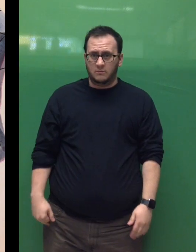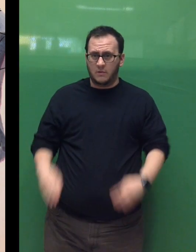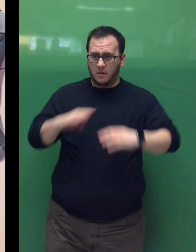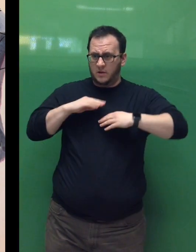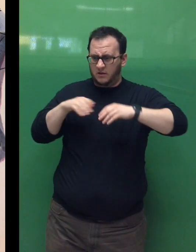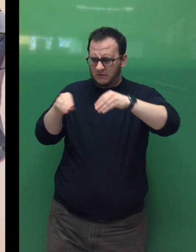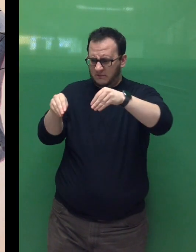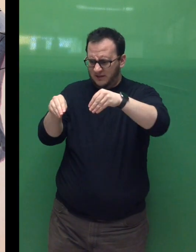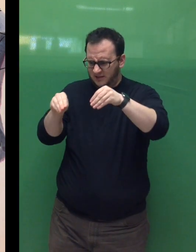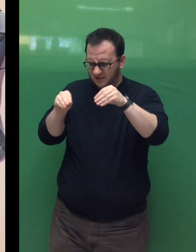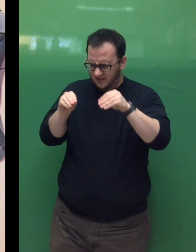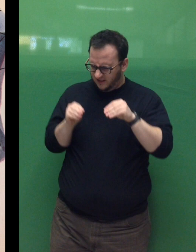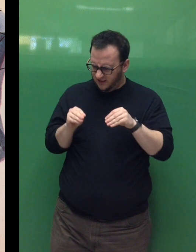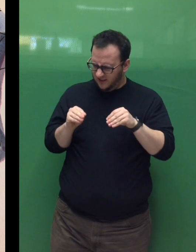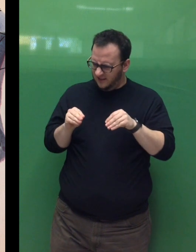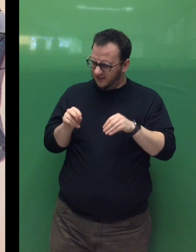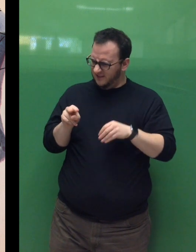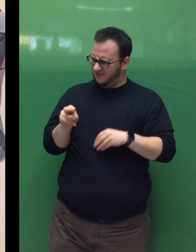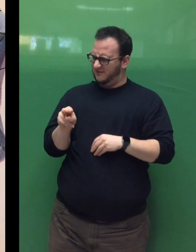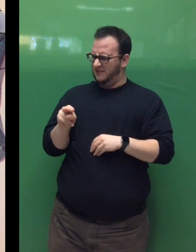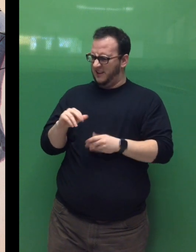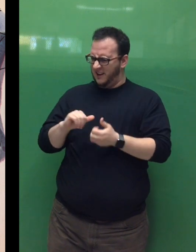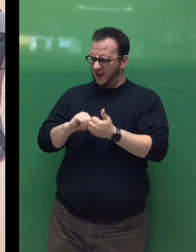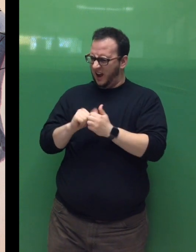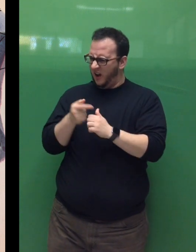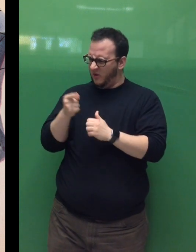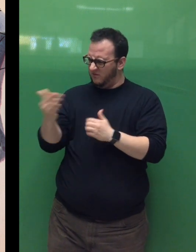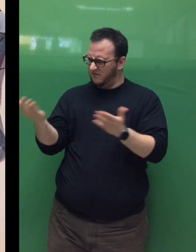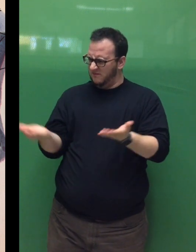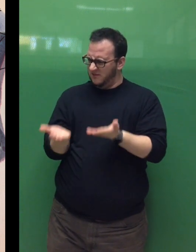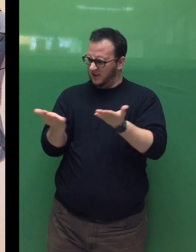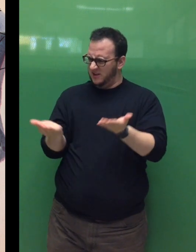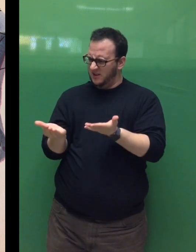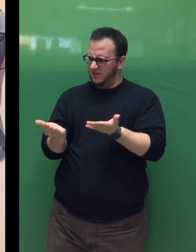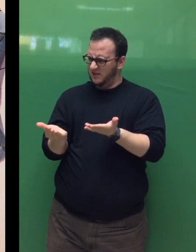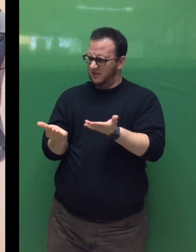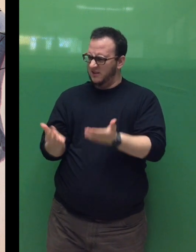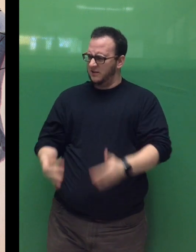"Hello," he said. "How did you get upstairs?"